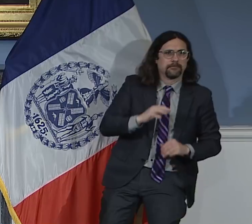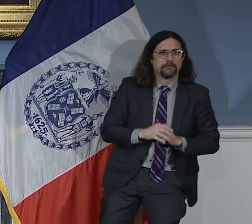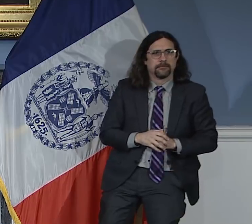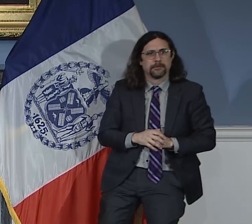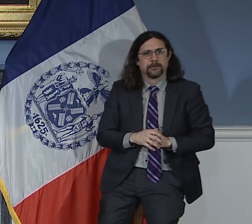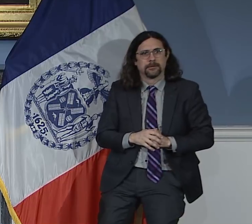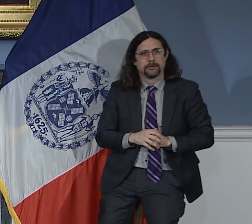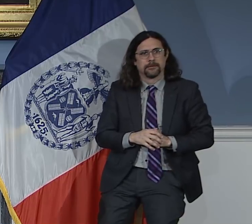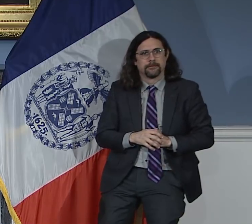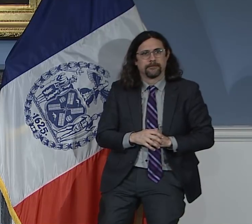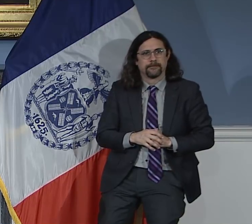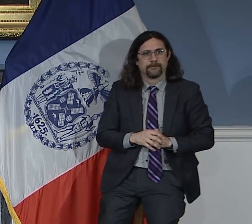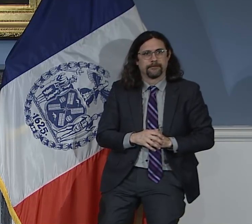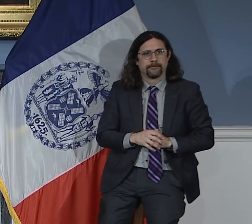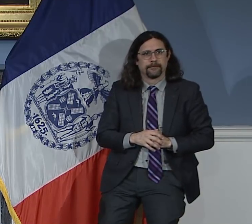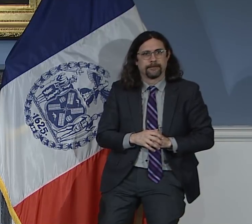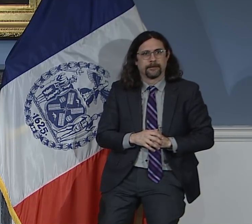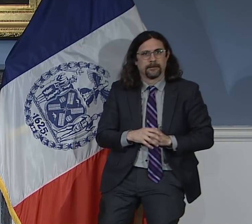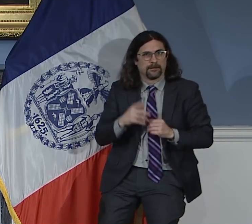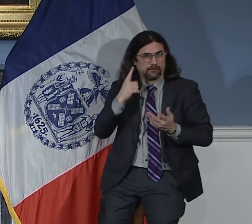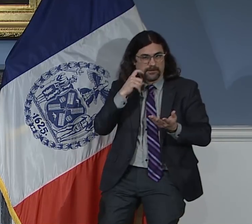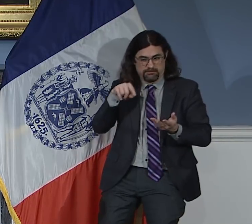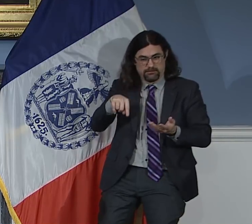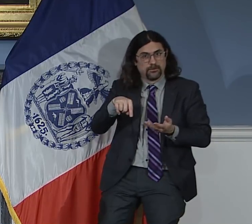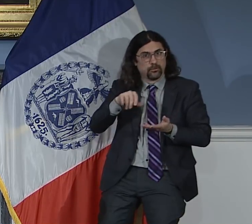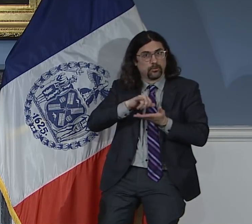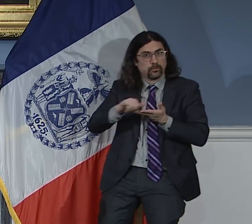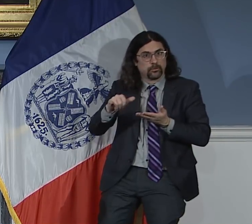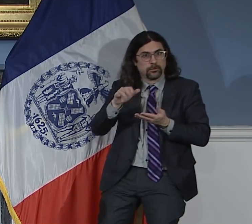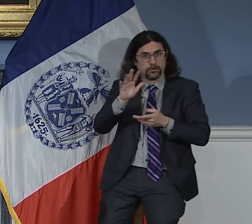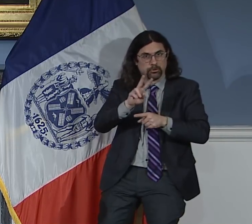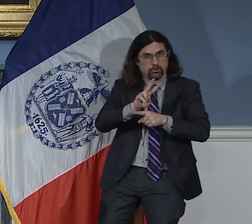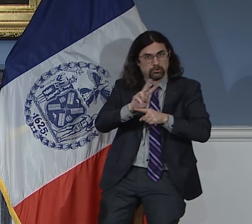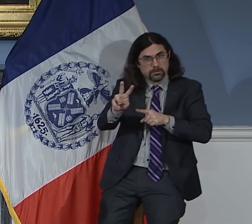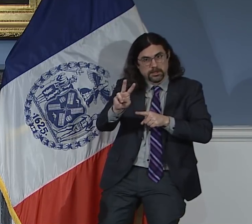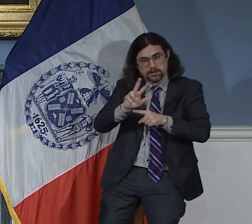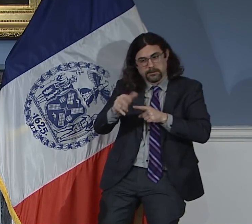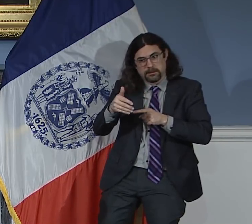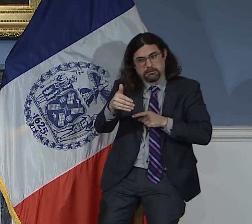IN NEW YORK CITY WEA REWO T WEEKS OR THREE WEEKS AWAY FROM RUNNING